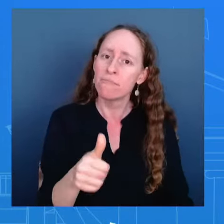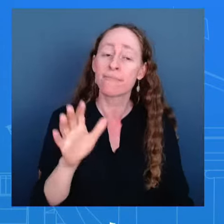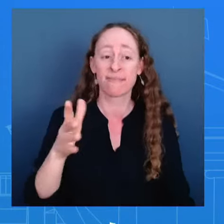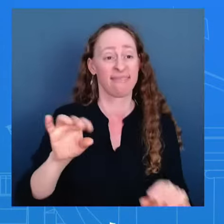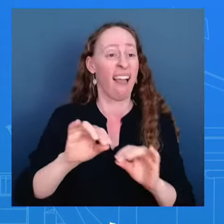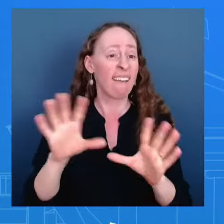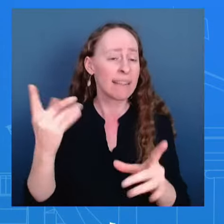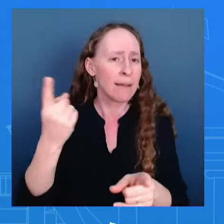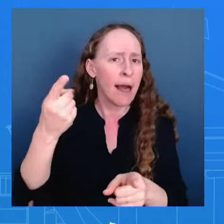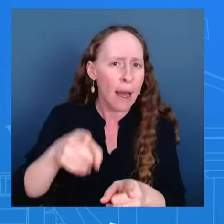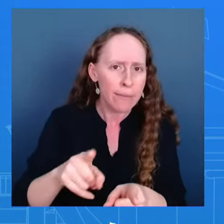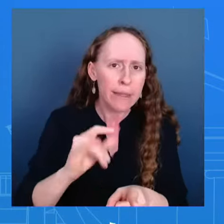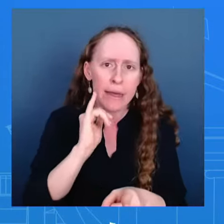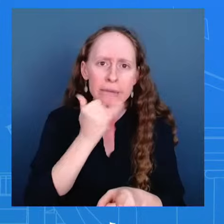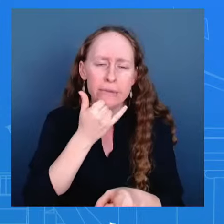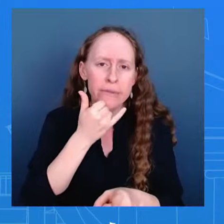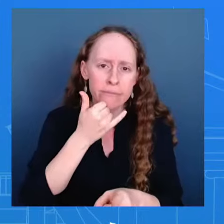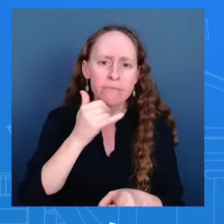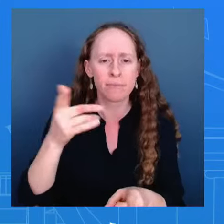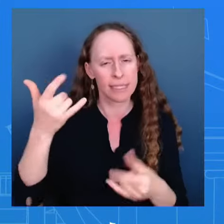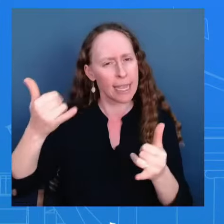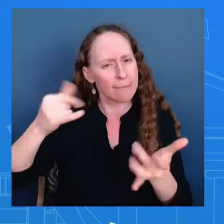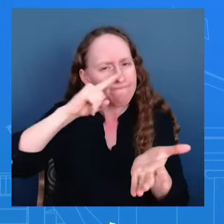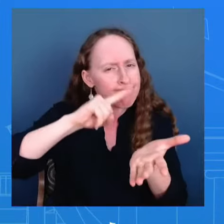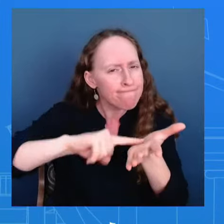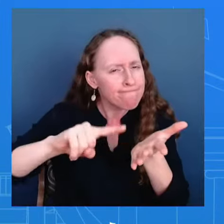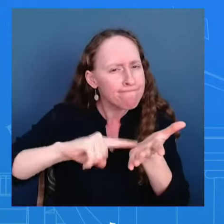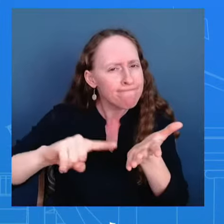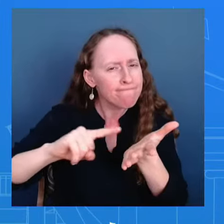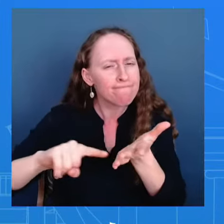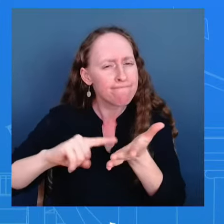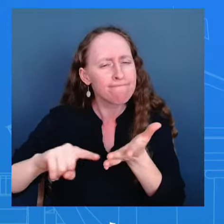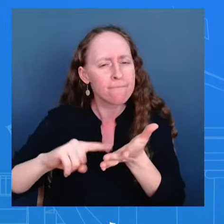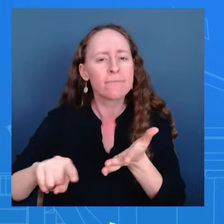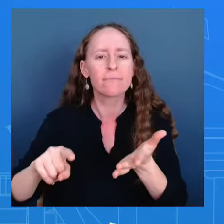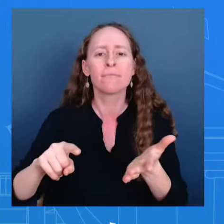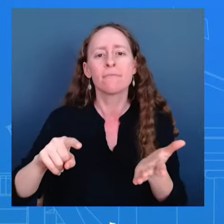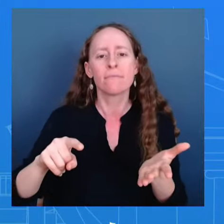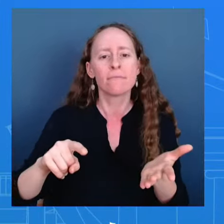and we need to know why. Even using small diameter precision guided munitions,